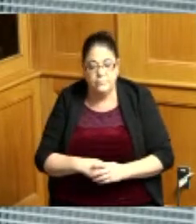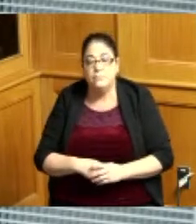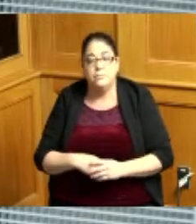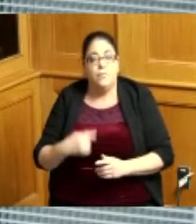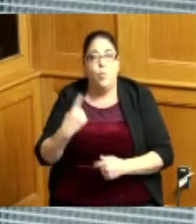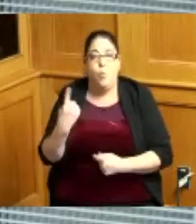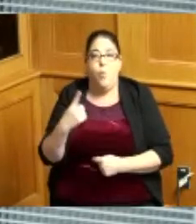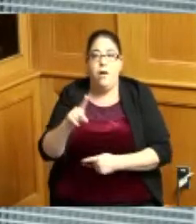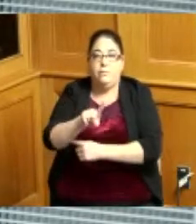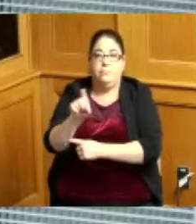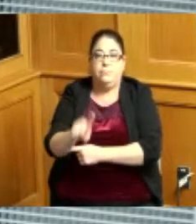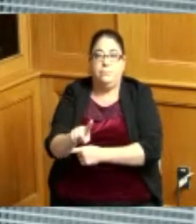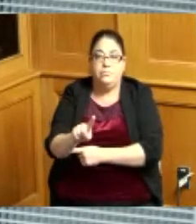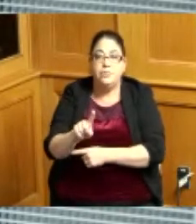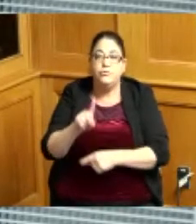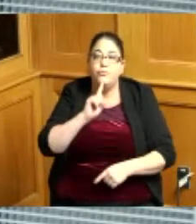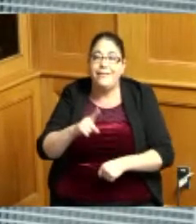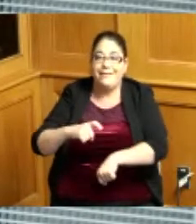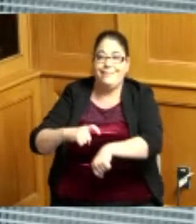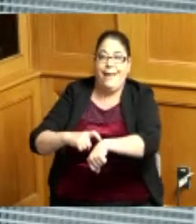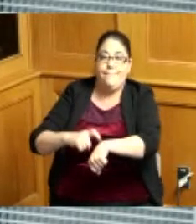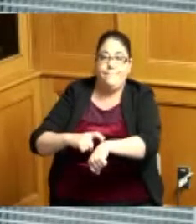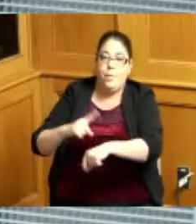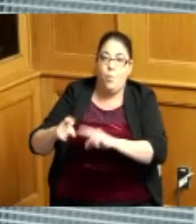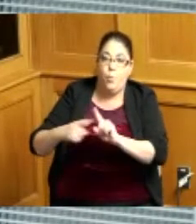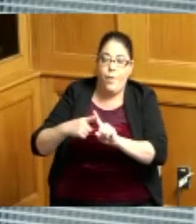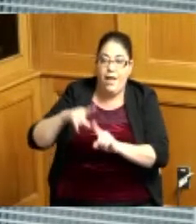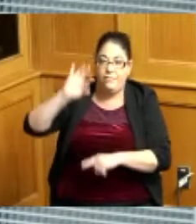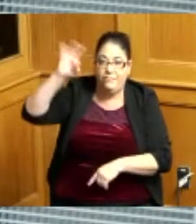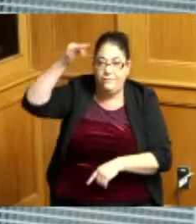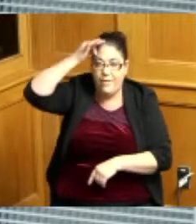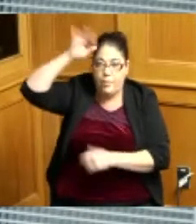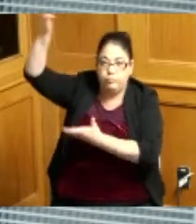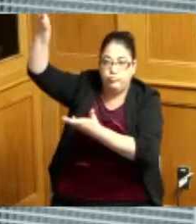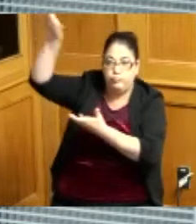is the timing in terms of when we get the money from the federal government so we're monitoring